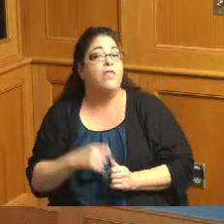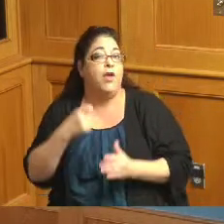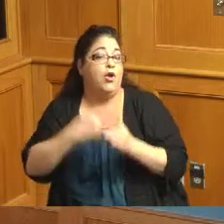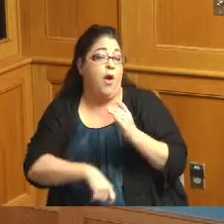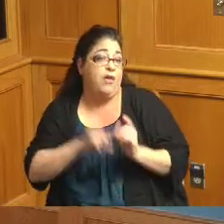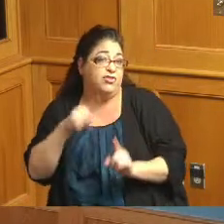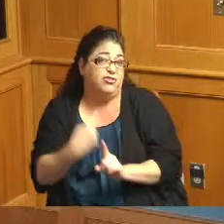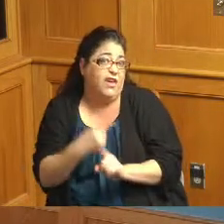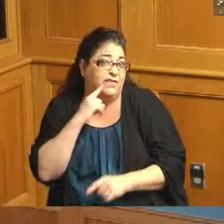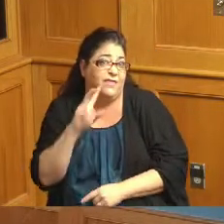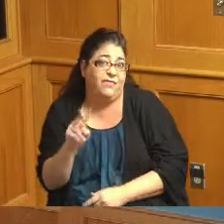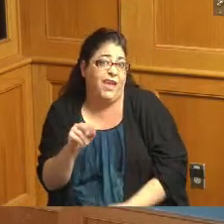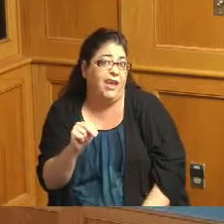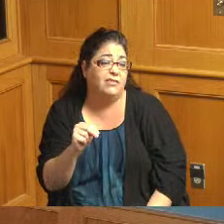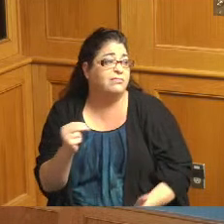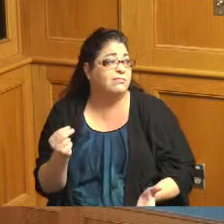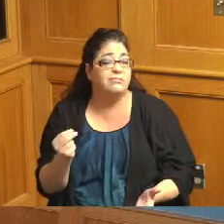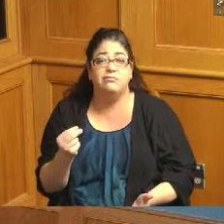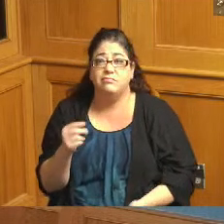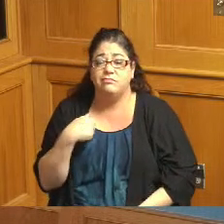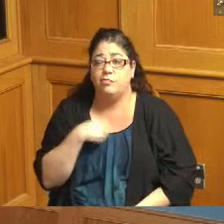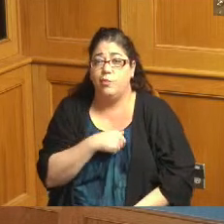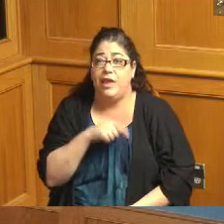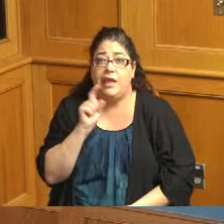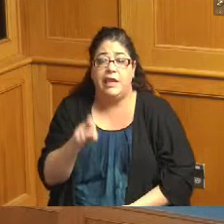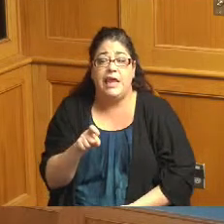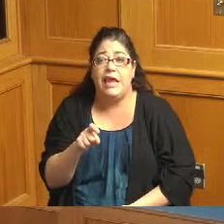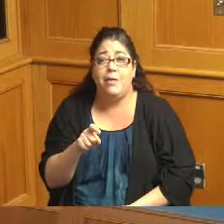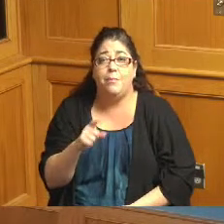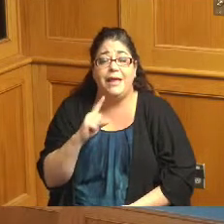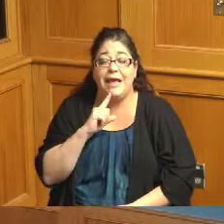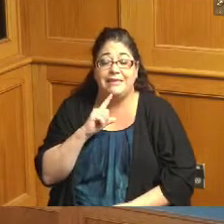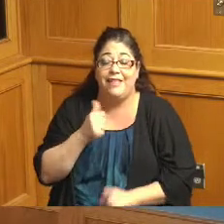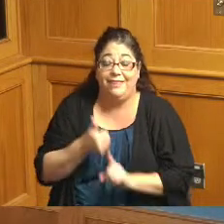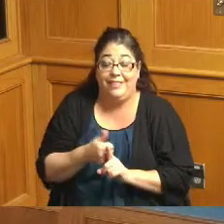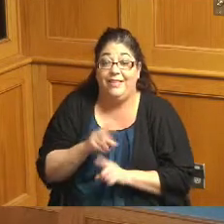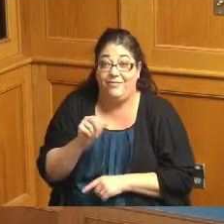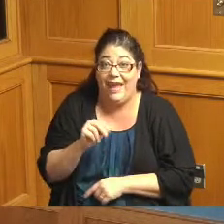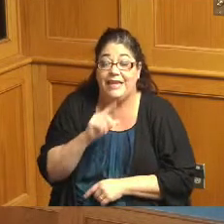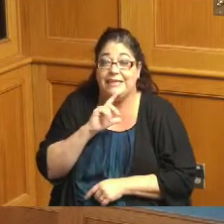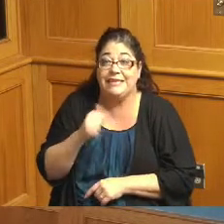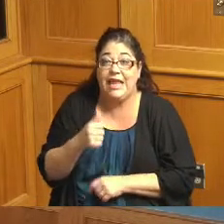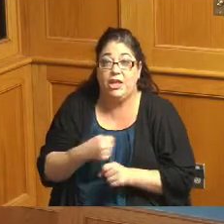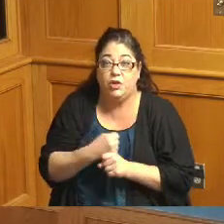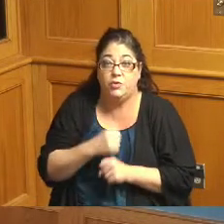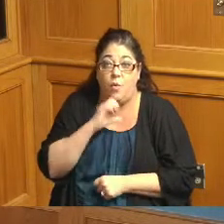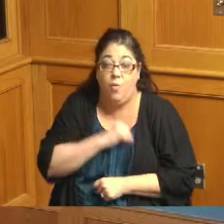just for the van which we need to upgrade our 10 year old van for its current use as well but we